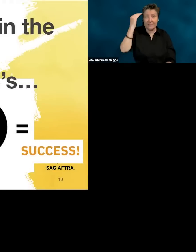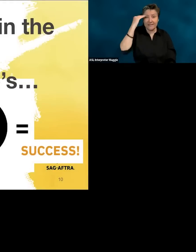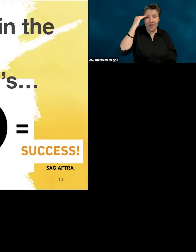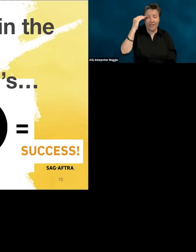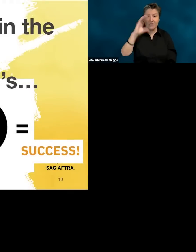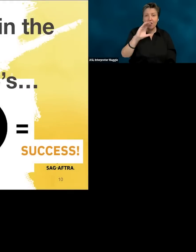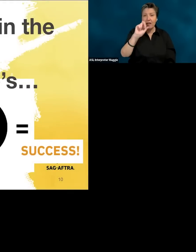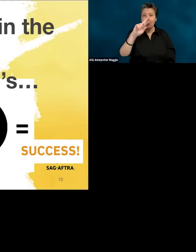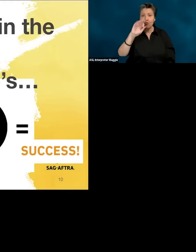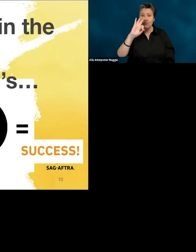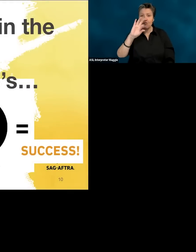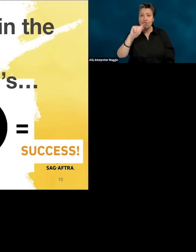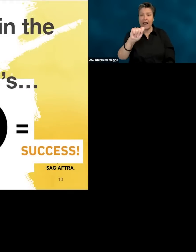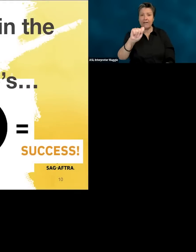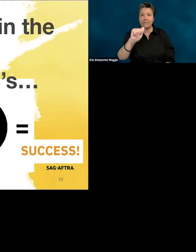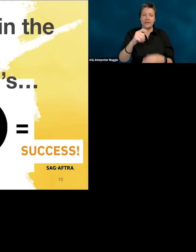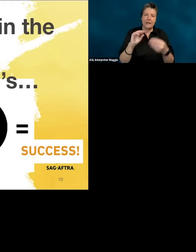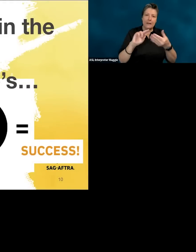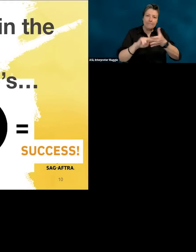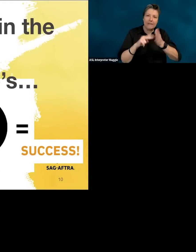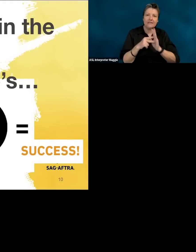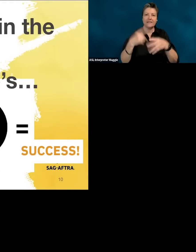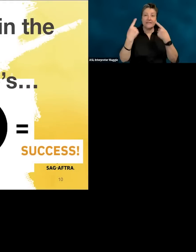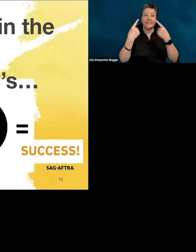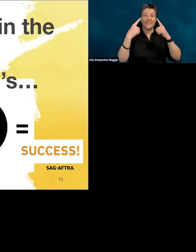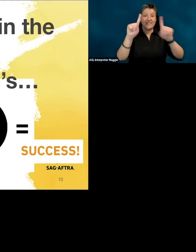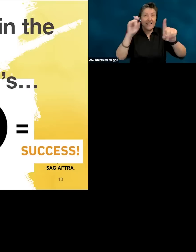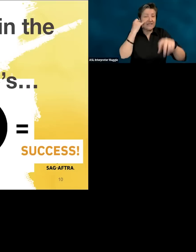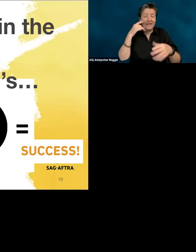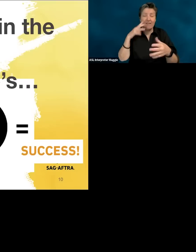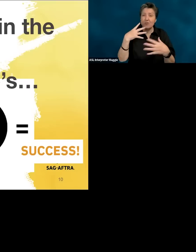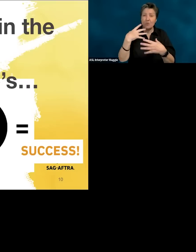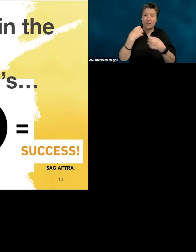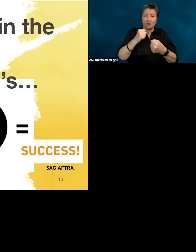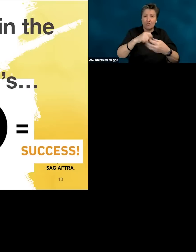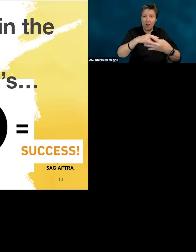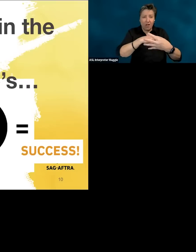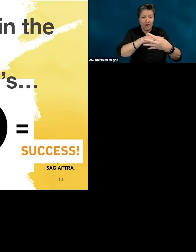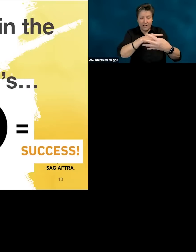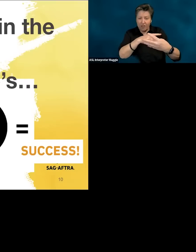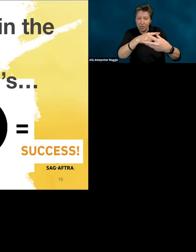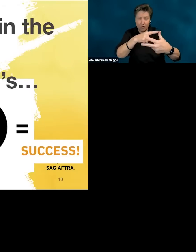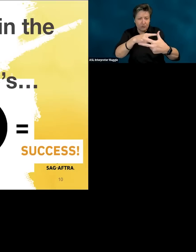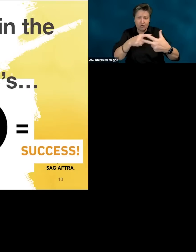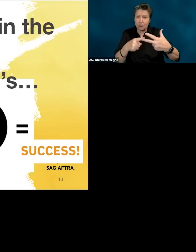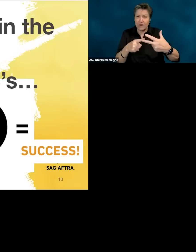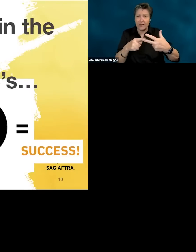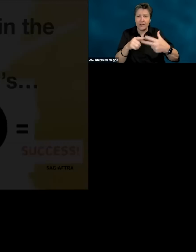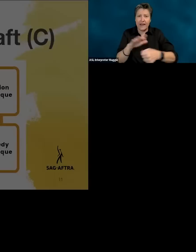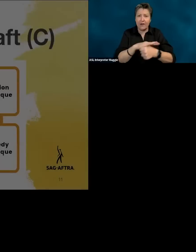If you're strong in all three of these areas, I cannot imagine a world in which you aren't wildly successful.